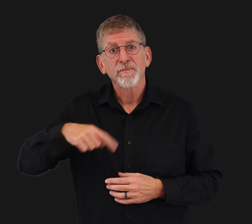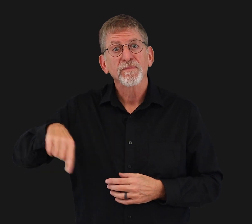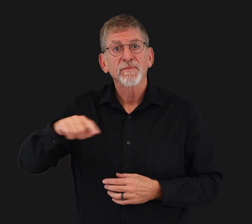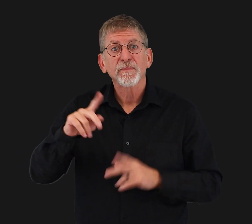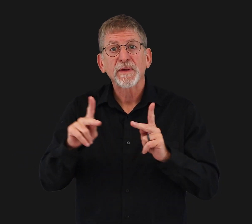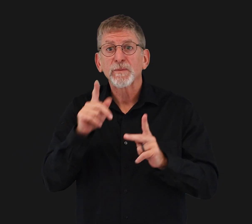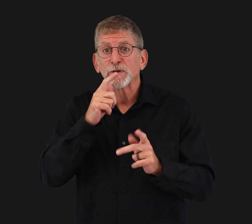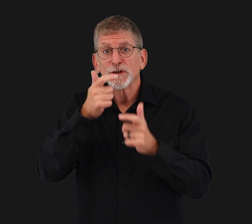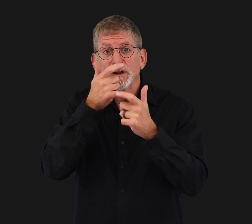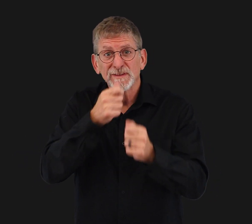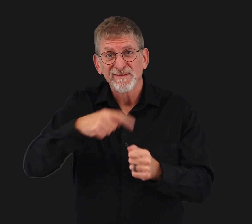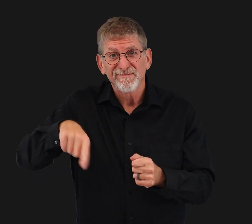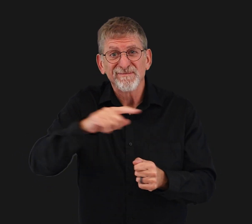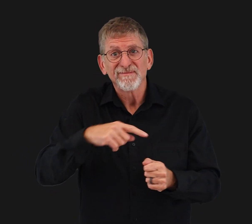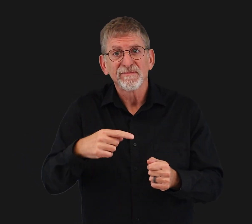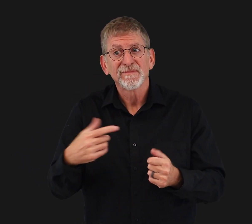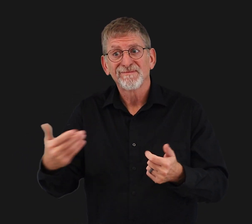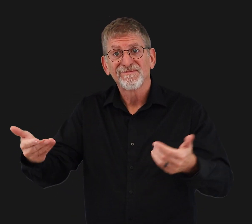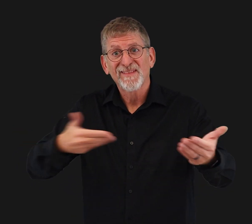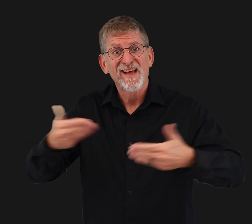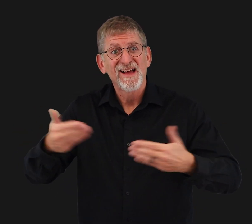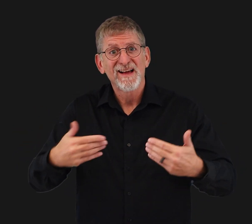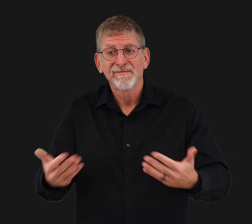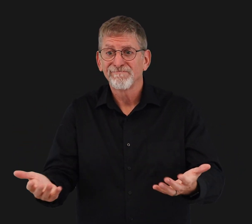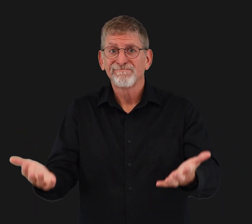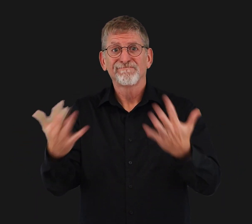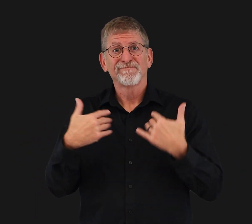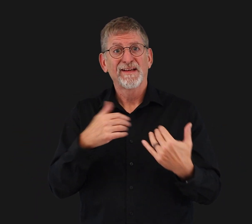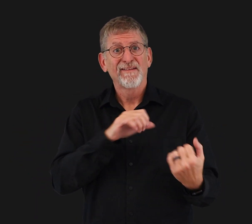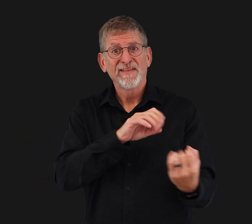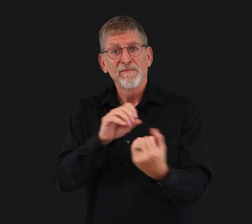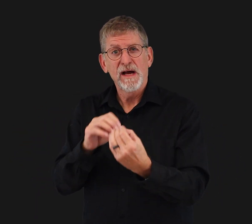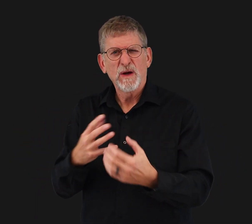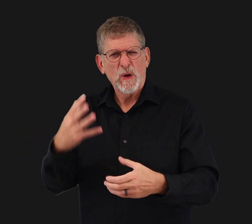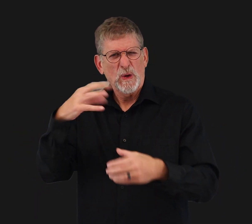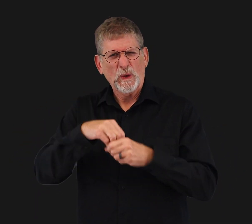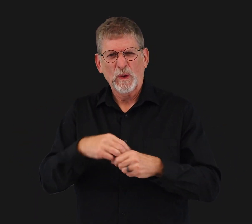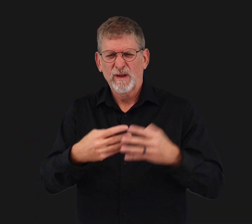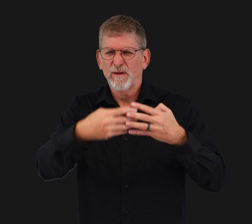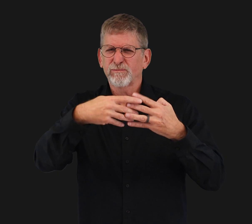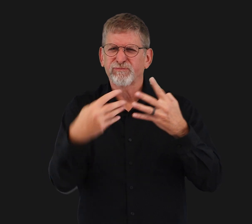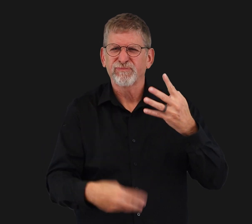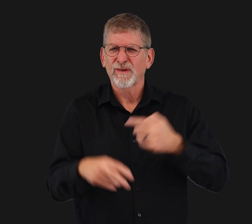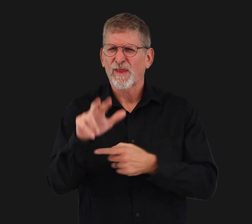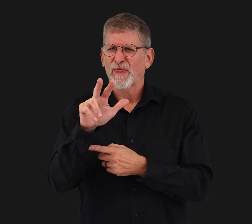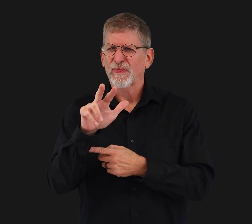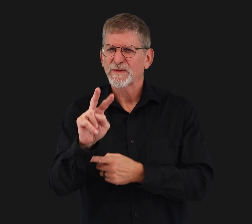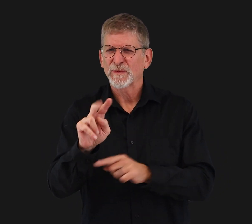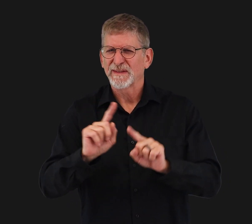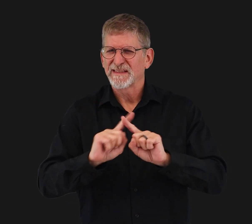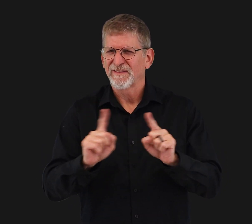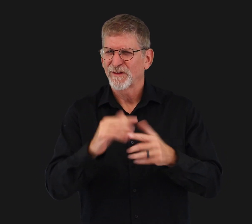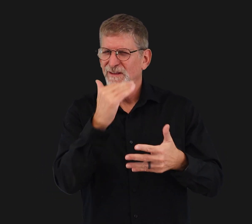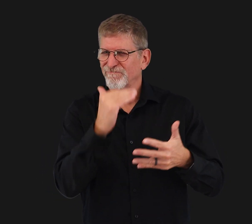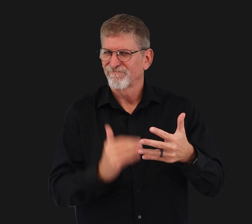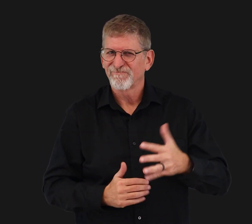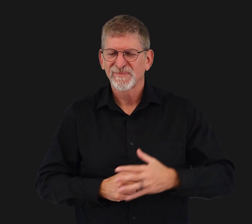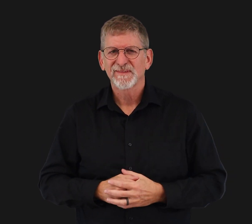The stakeholders we invited to provide feedback include: